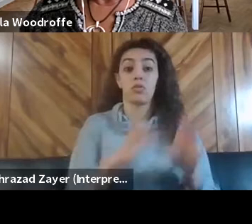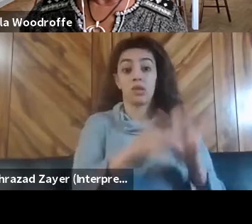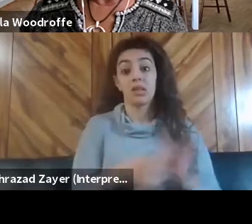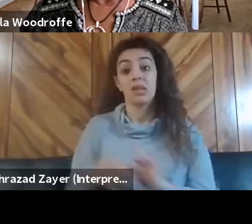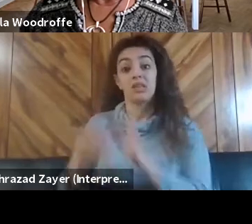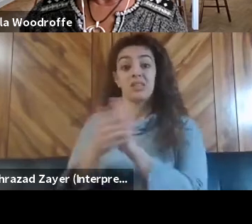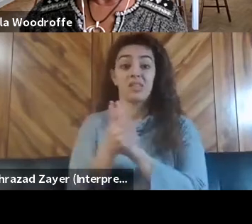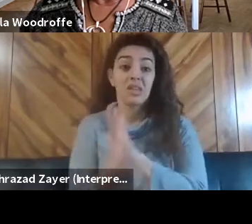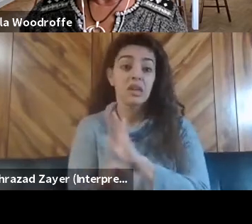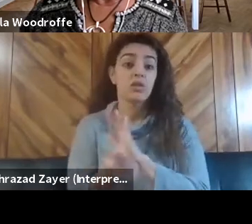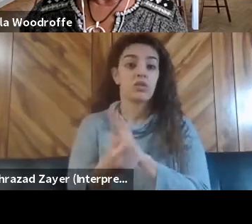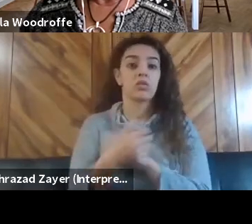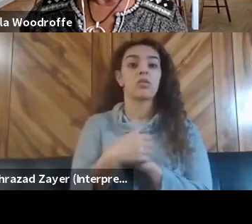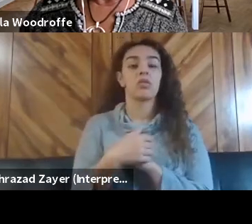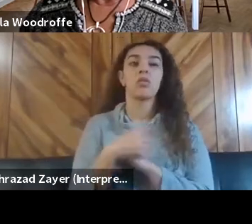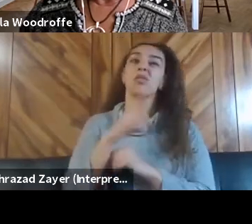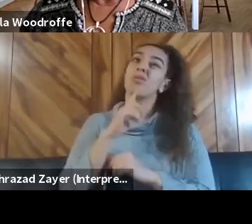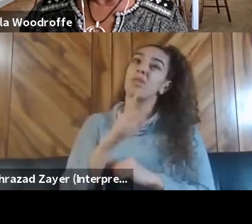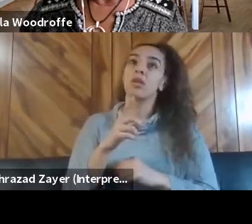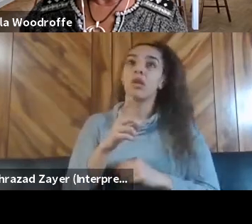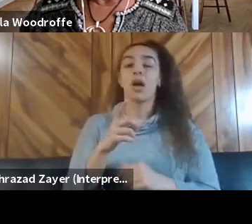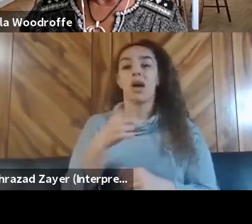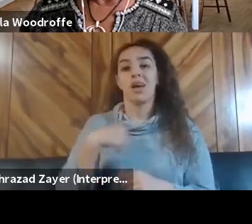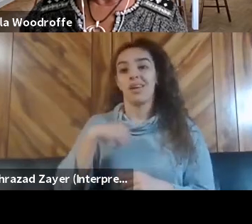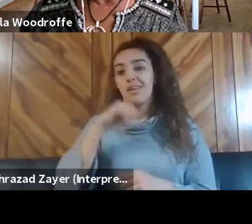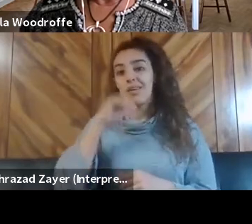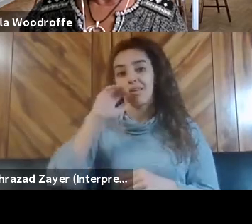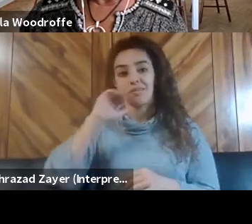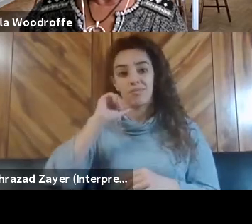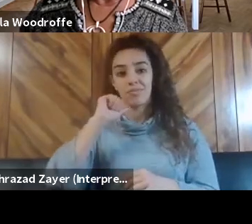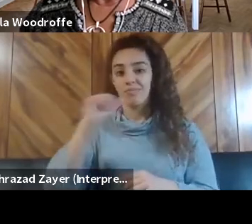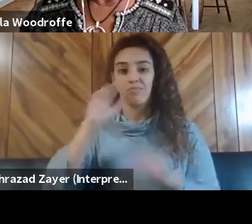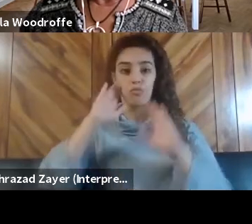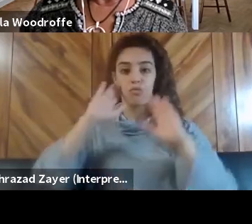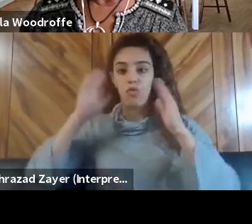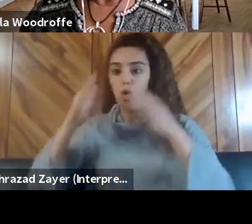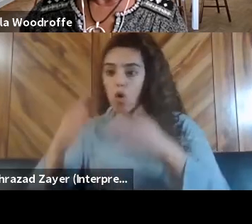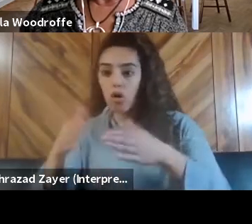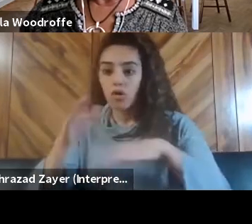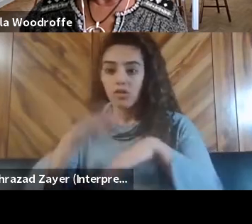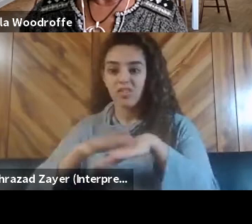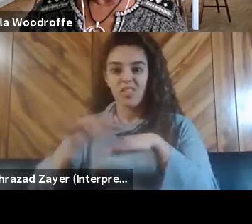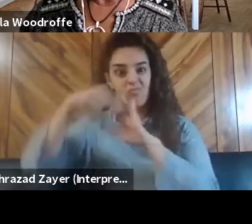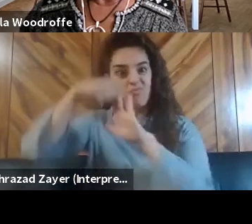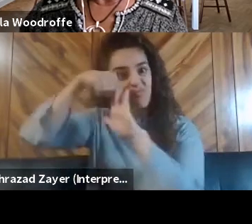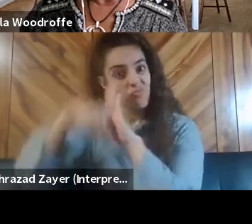of you know, what, I never really looked at that very closely, that, you know, what did they underestimate with him